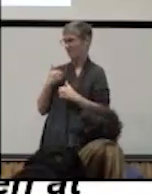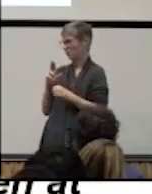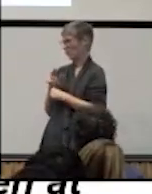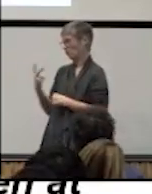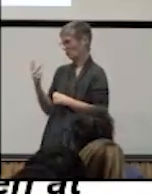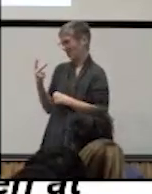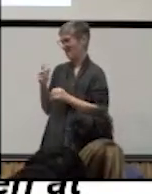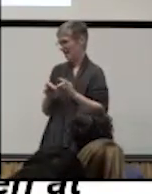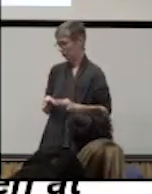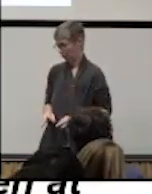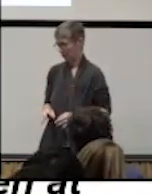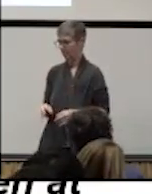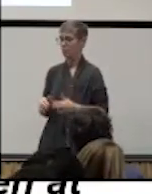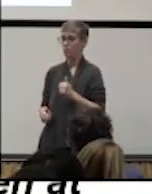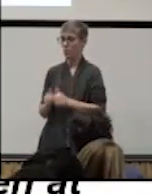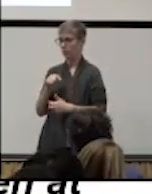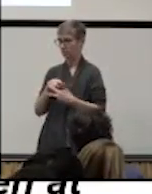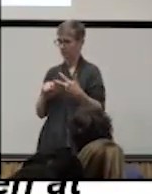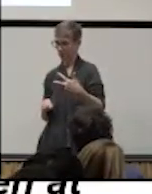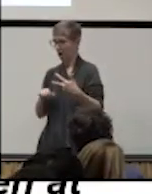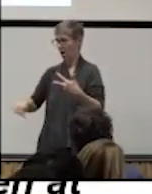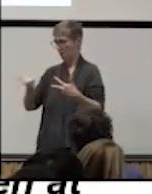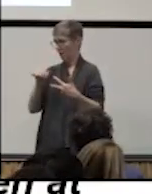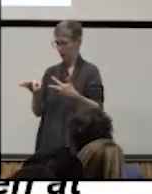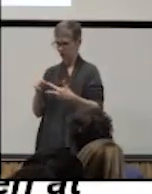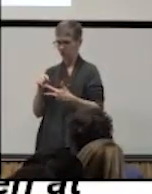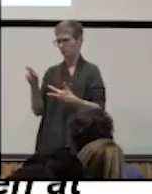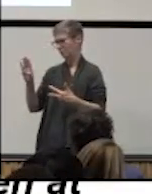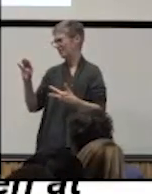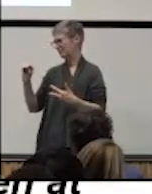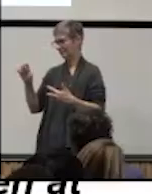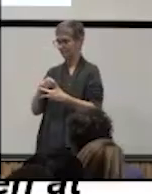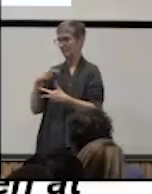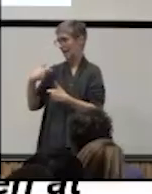Our most common at Boston Medical Center, Spanish,